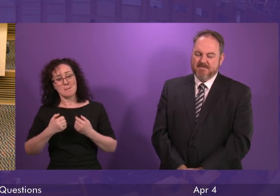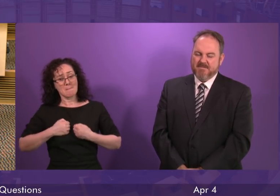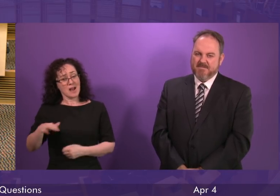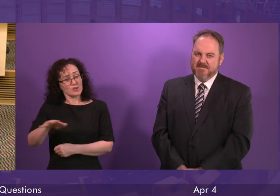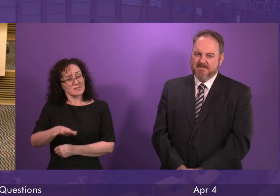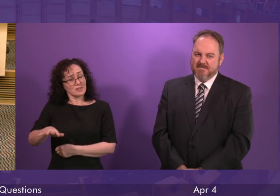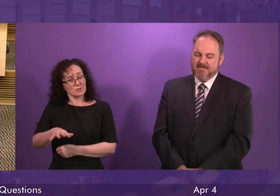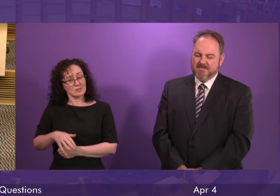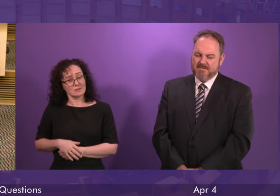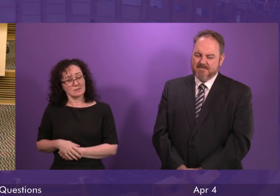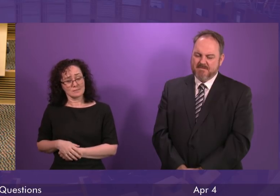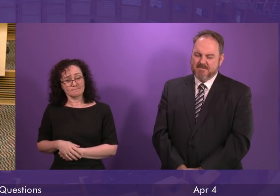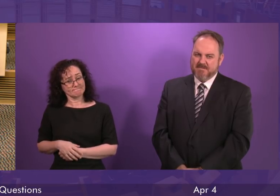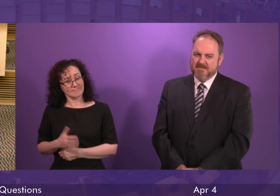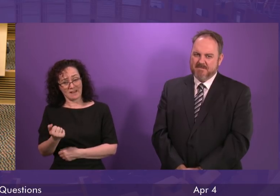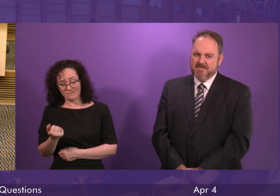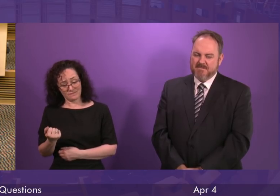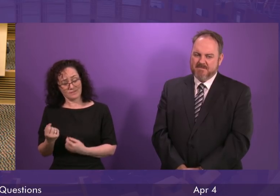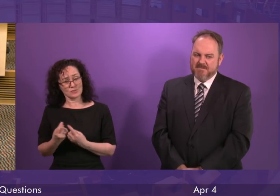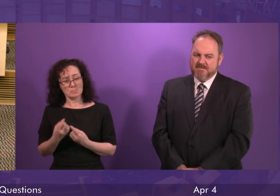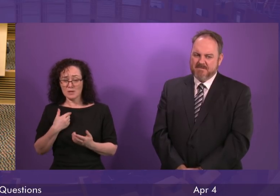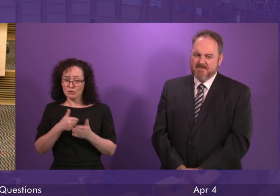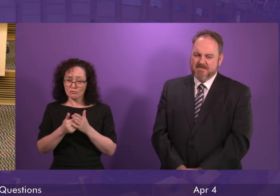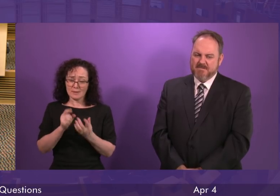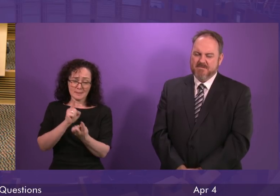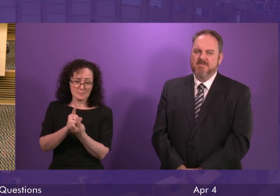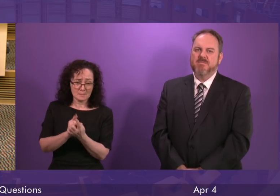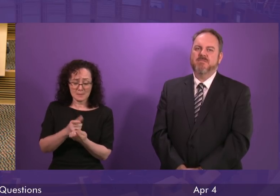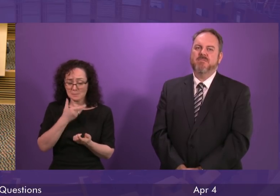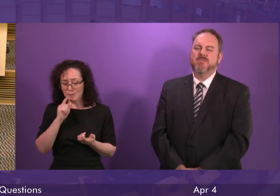I represent a Glasgow constituency; I regularly speak to those with experience of drug use